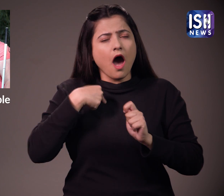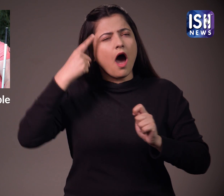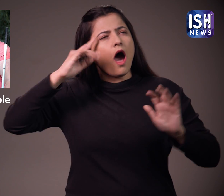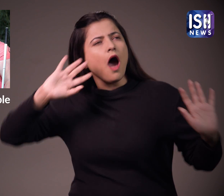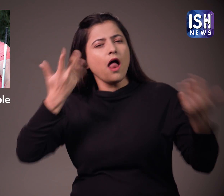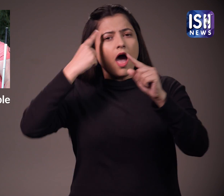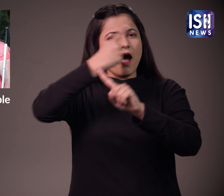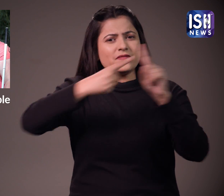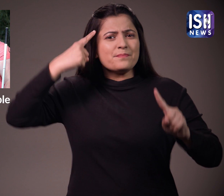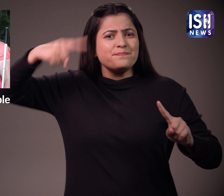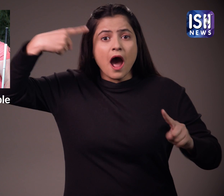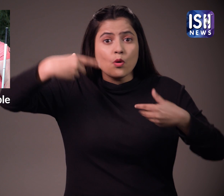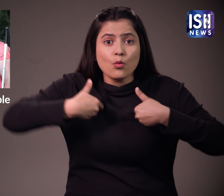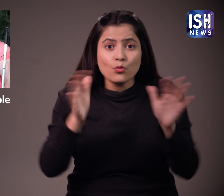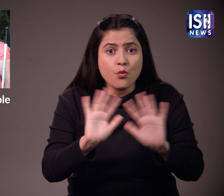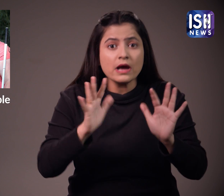It was not a random thought and neither was she mad.